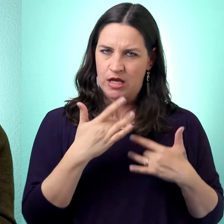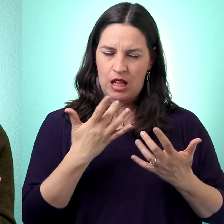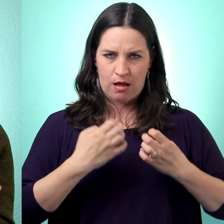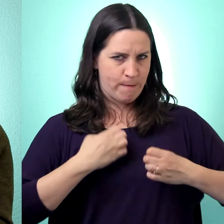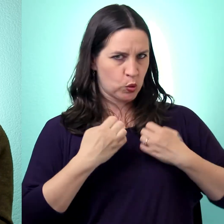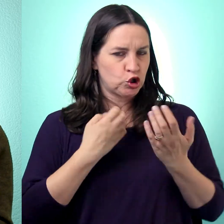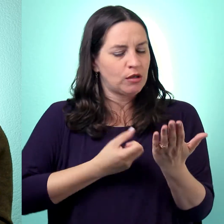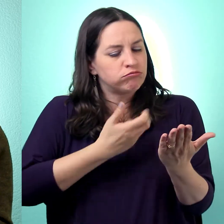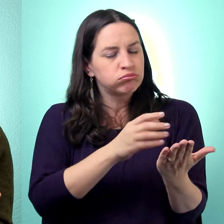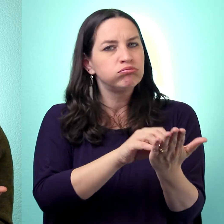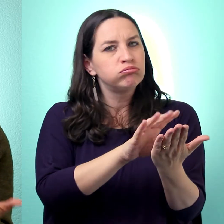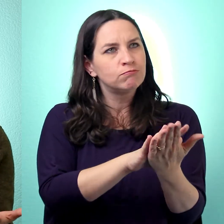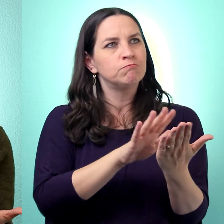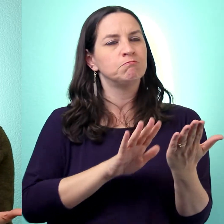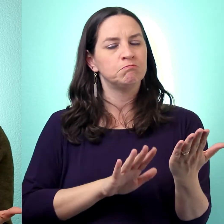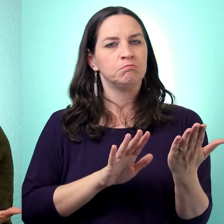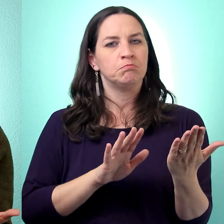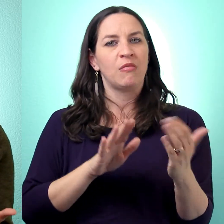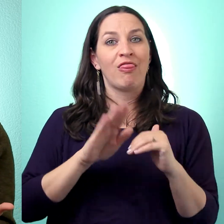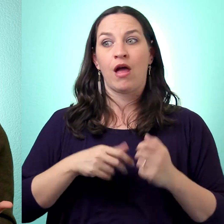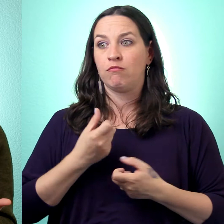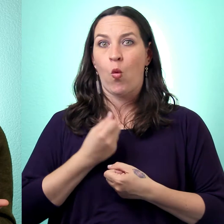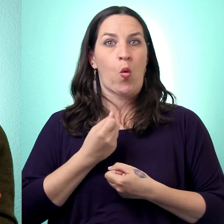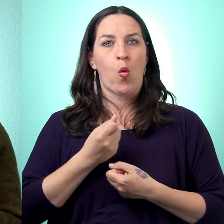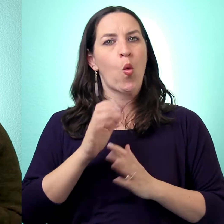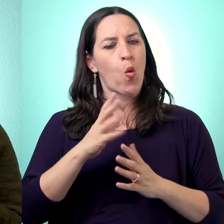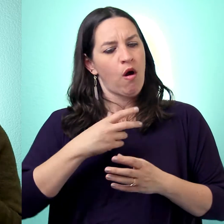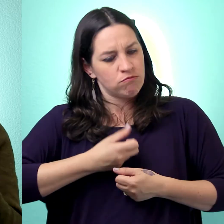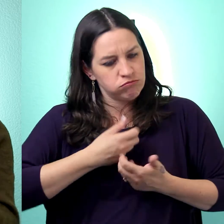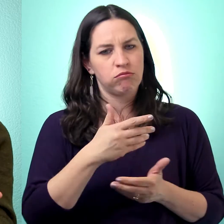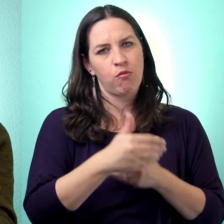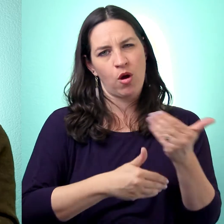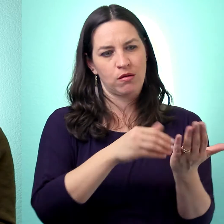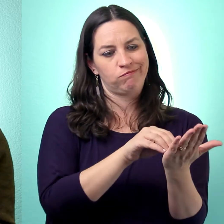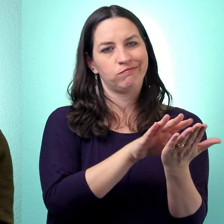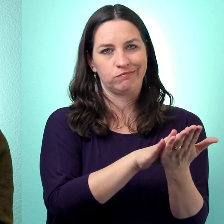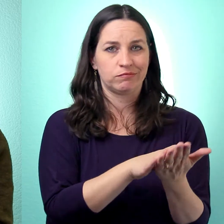things that came up for you emotionally, maybe, that you need to get out so that you can process.